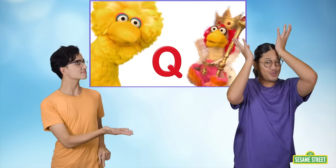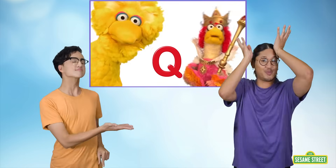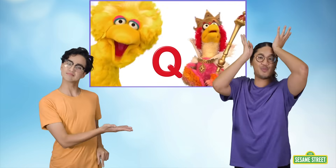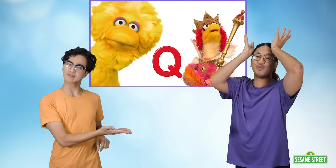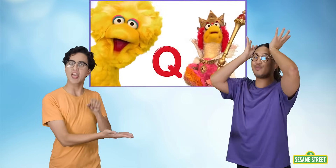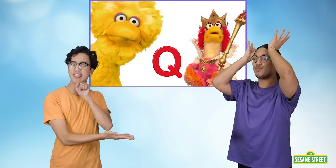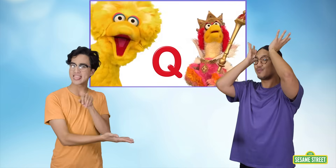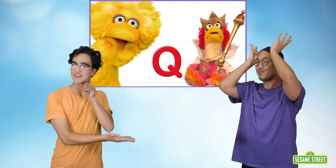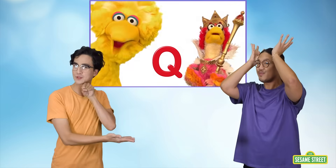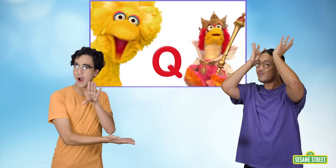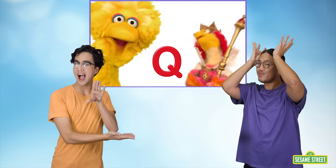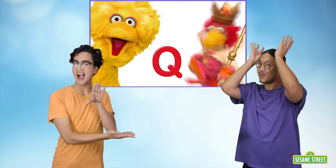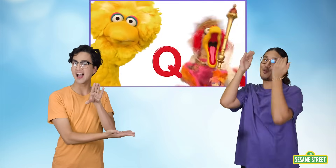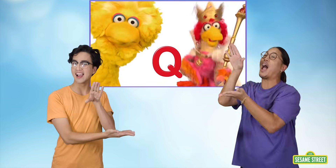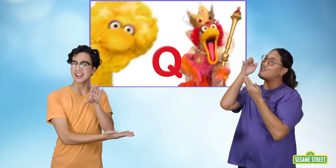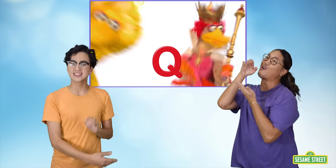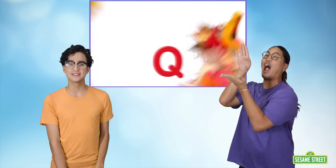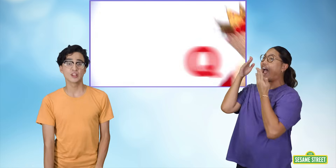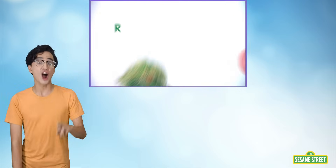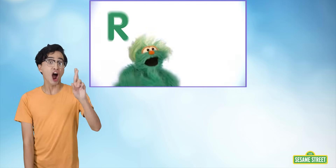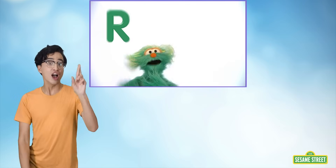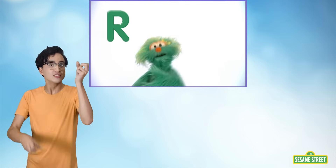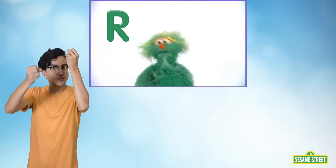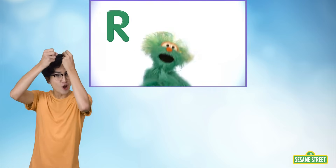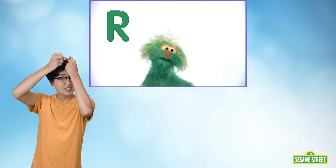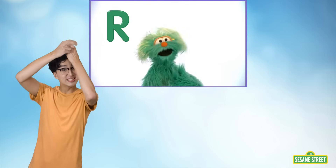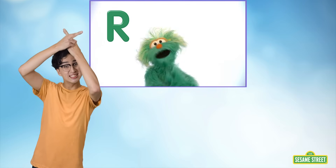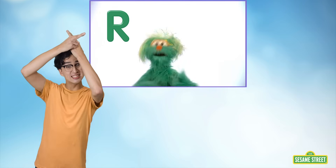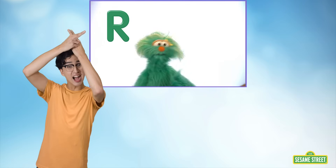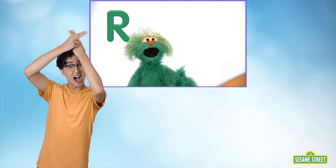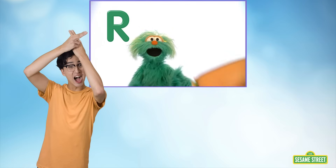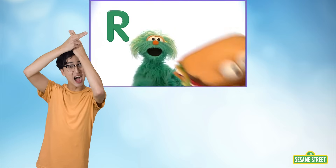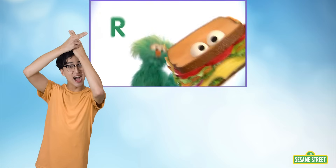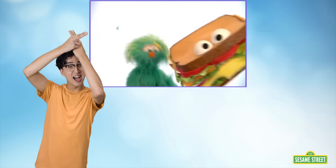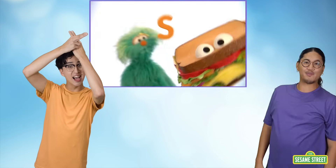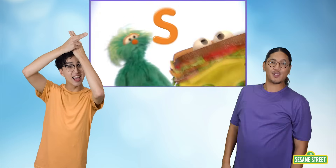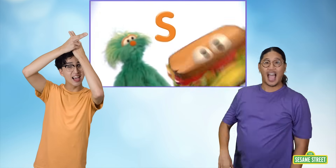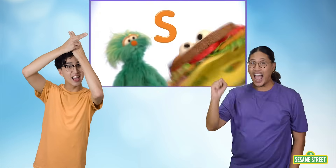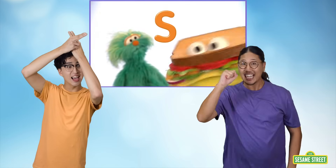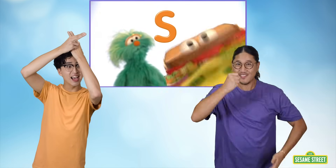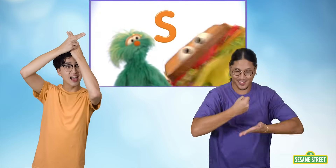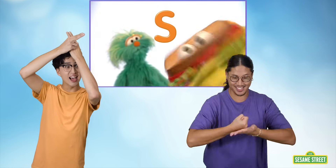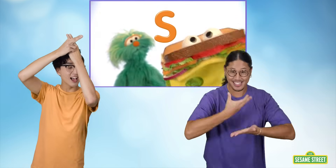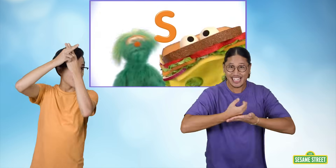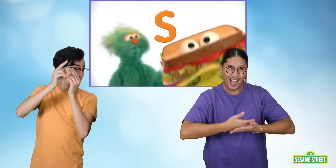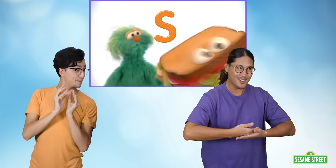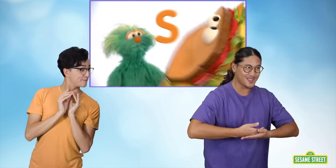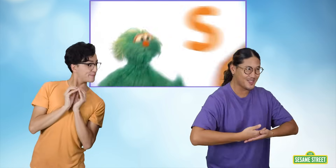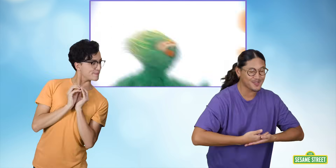A queen who likes to quack. Quack, quack, quack. [SINGING] R is for Rosita. [SINGING] S is for snack. MMM